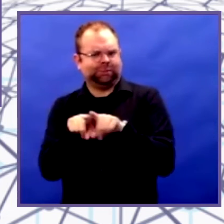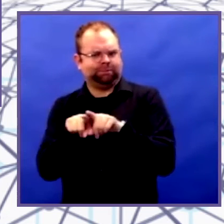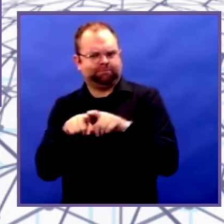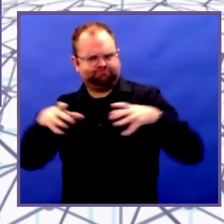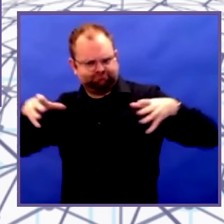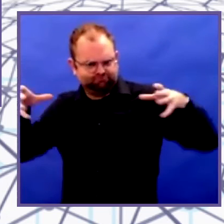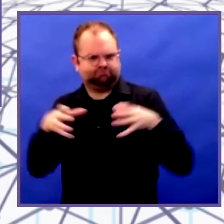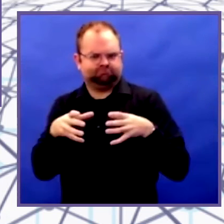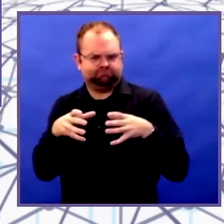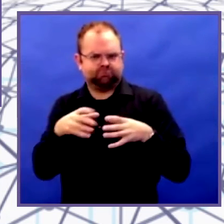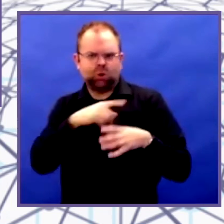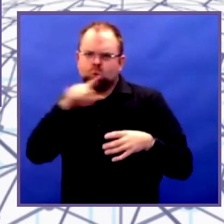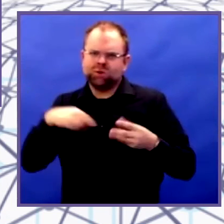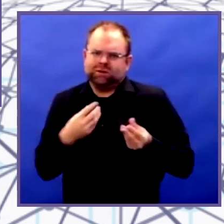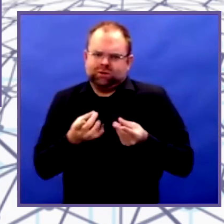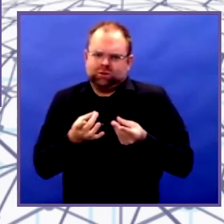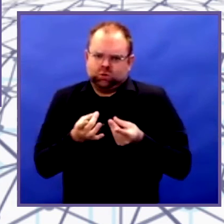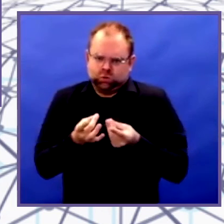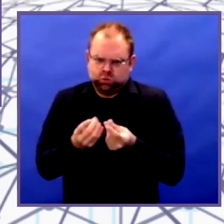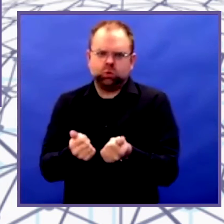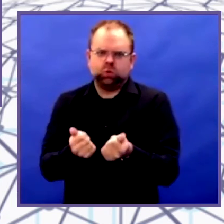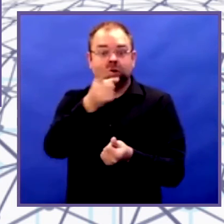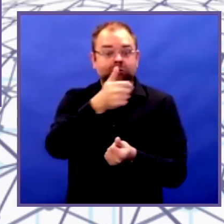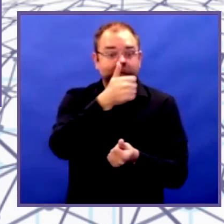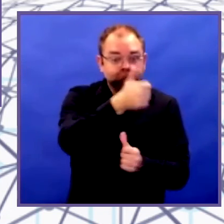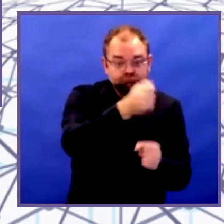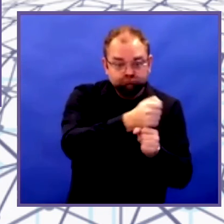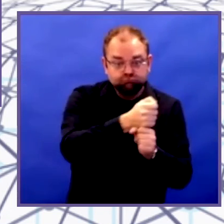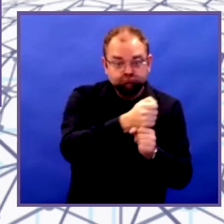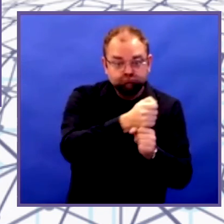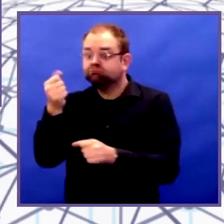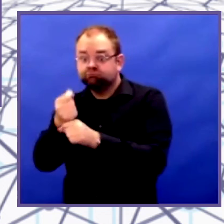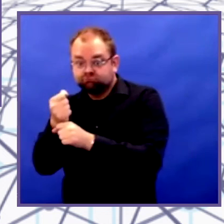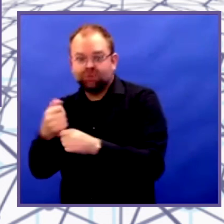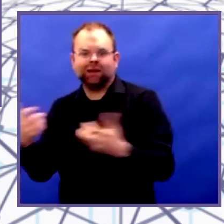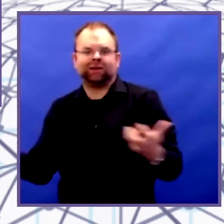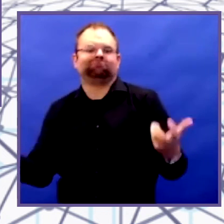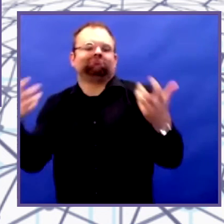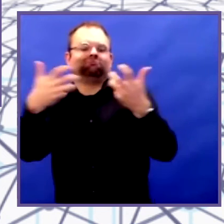in each country because this is what will achieve sustainable change.